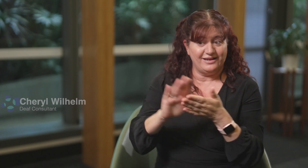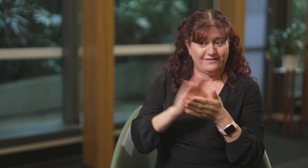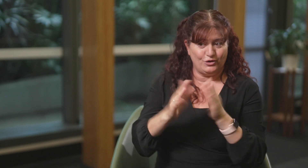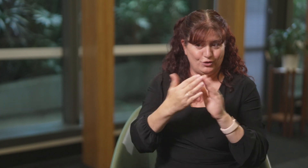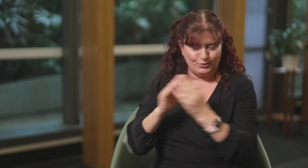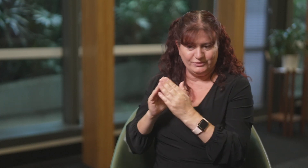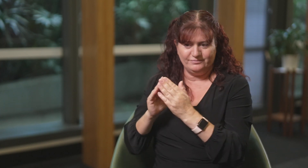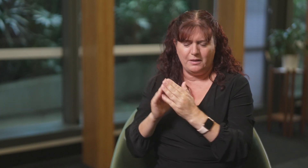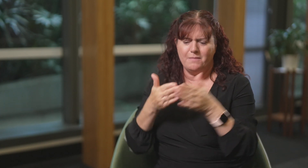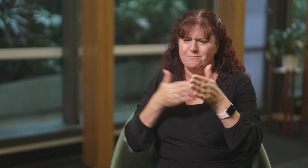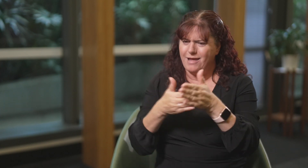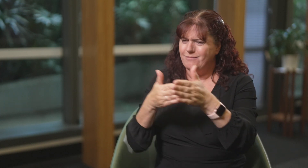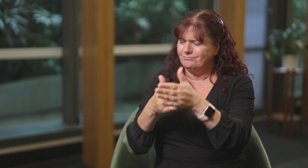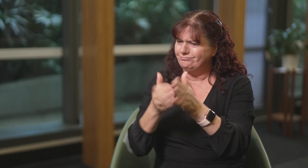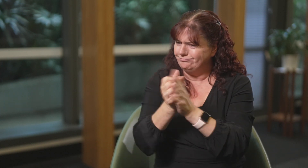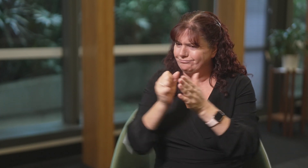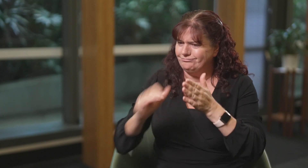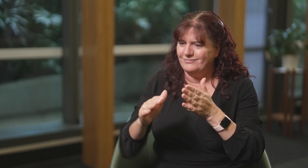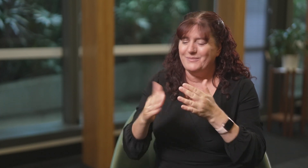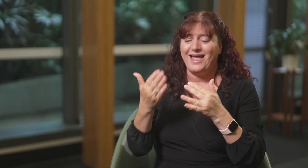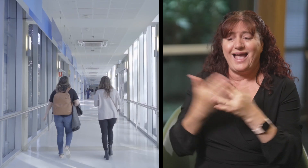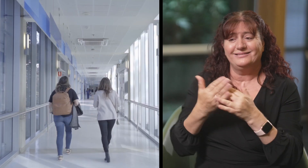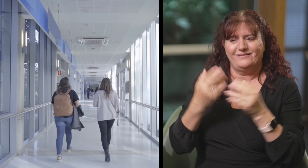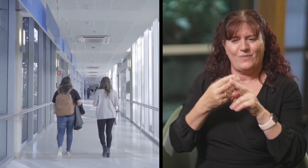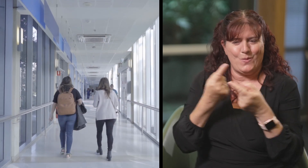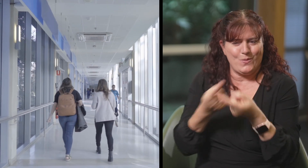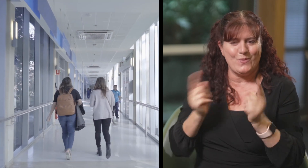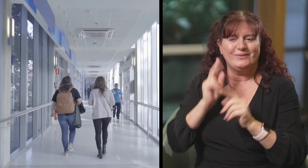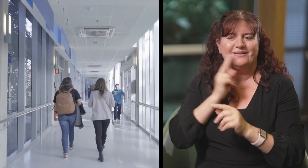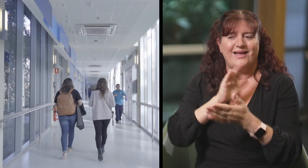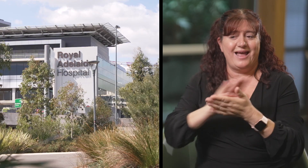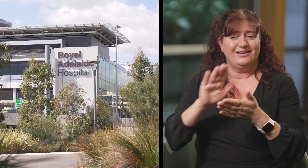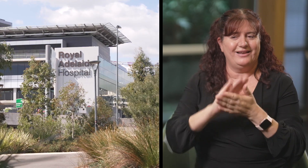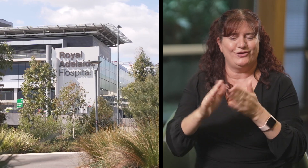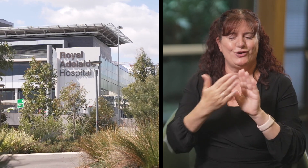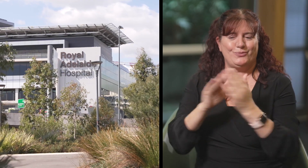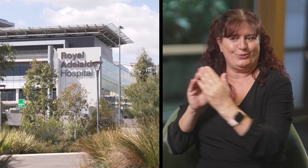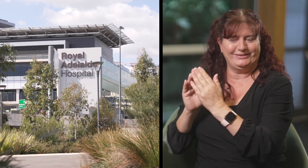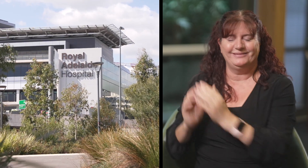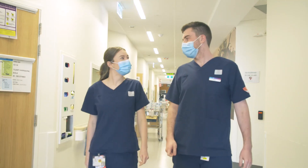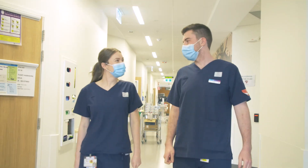to provide better health outcomes for the deaf community. We're breaking down the barriers for the deaf and hard of hearing community.